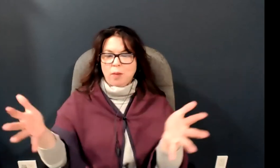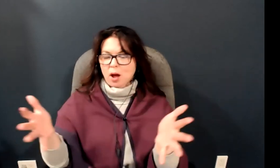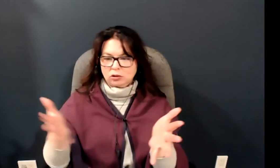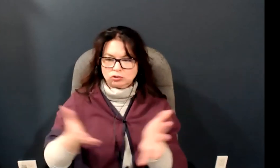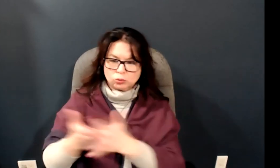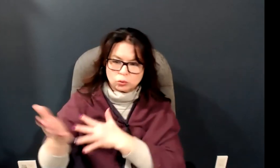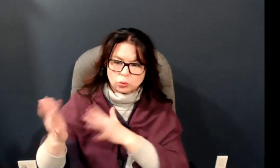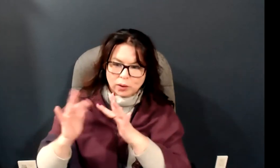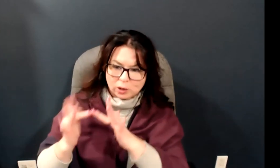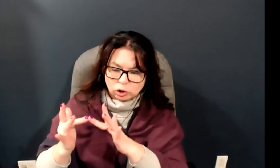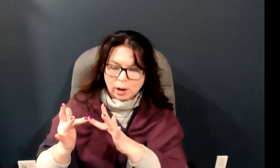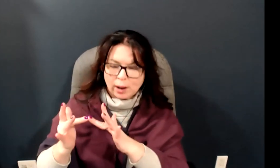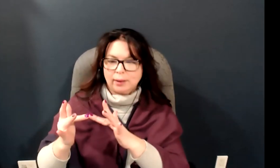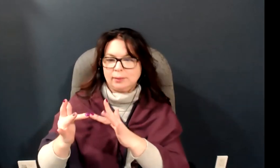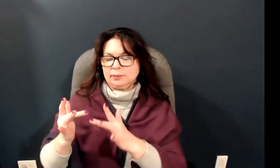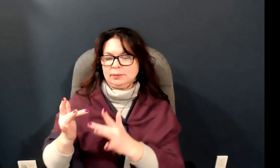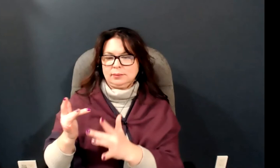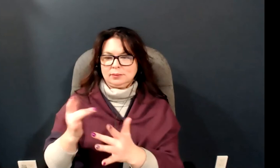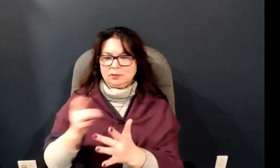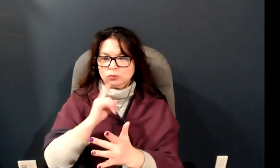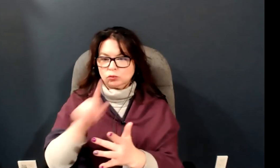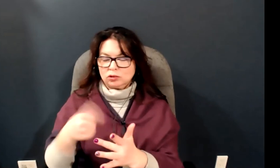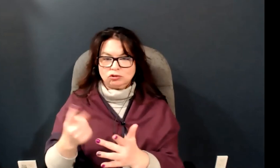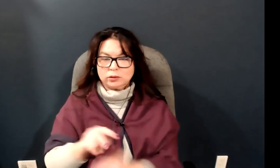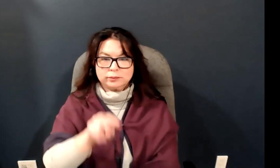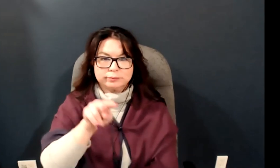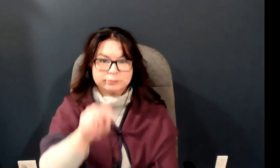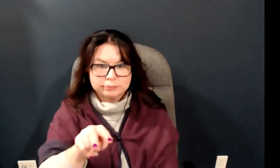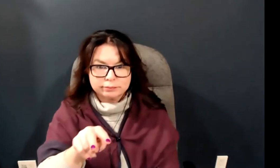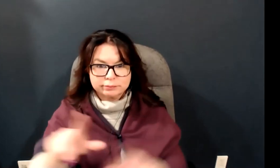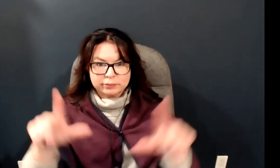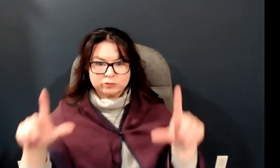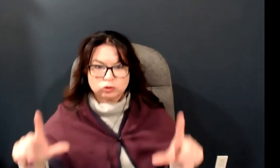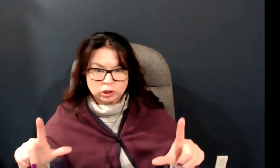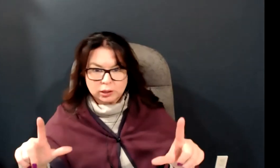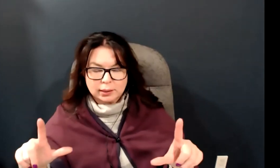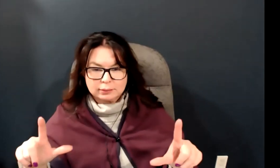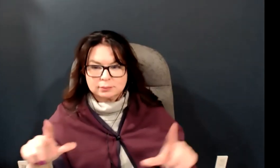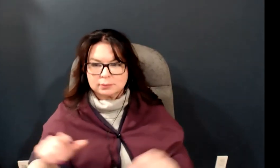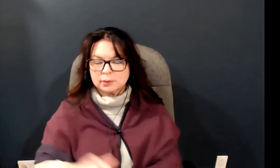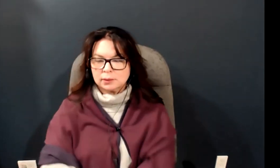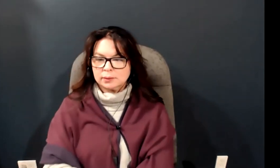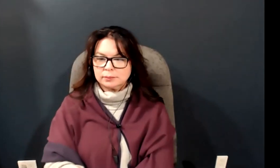see why you might have said... Yeah, I think it was forgotten that's in my title too.